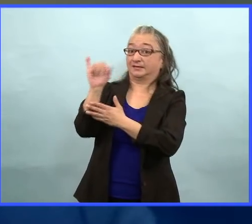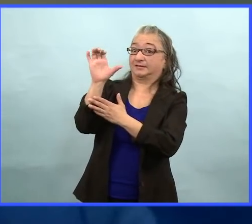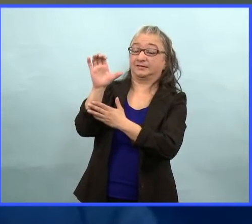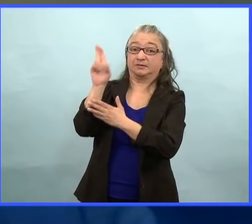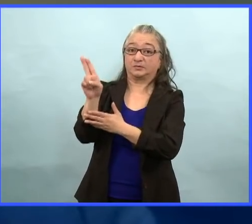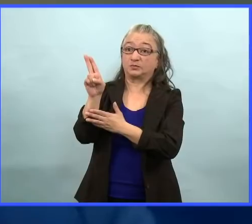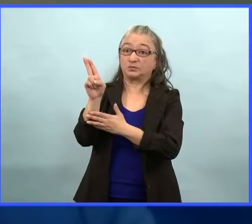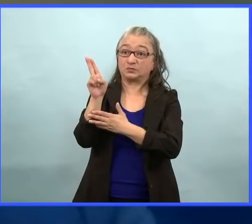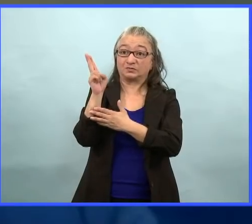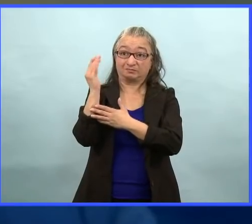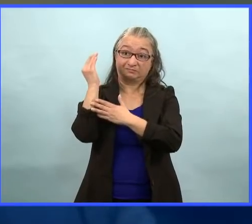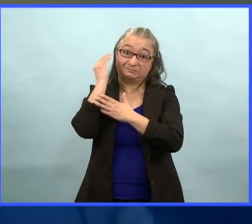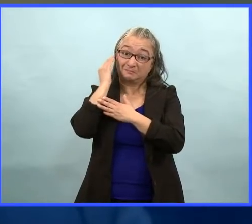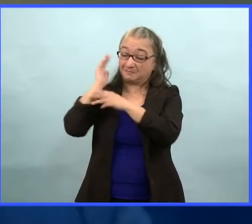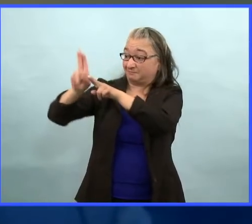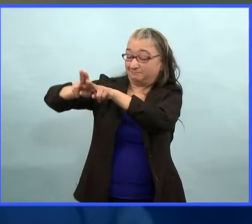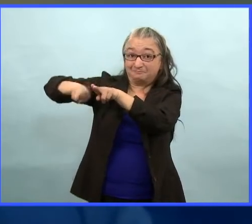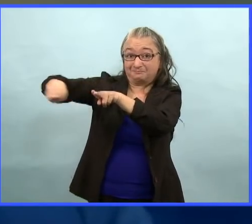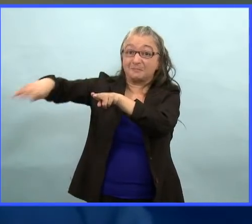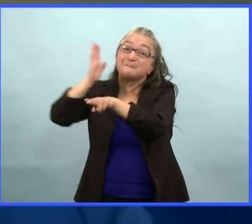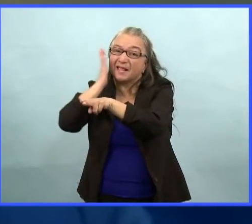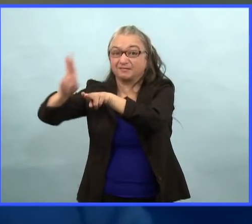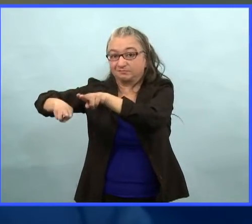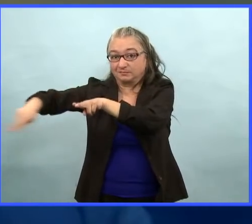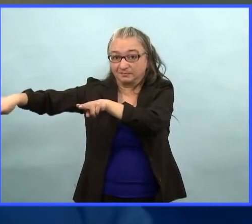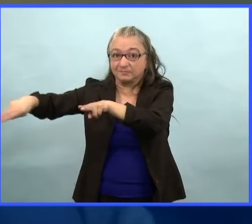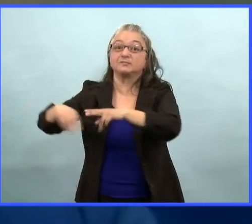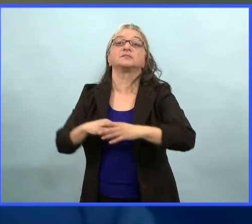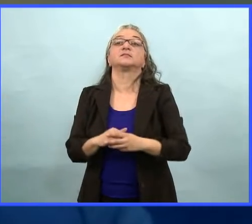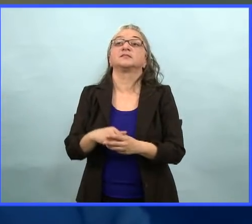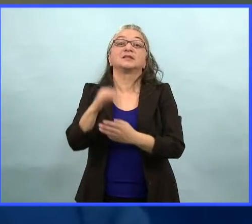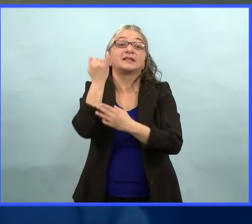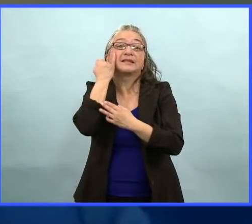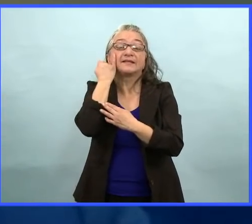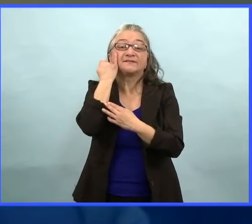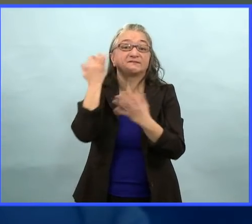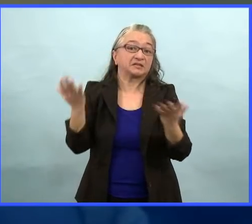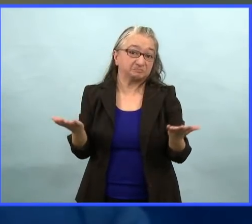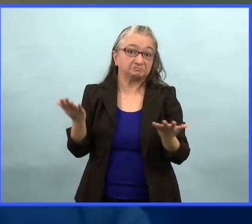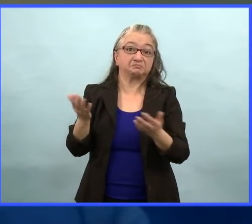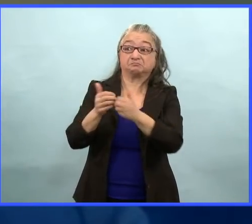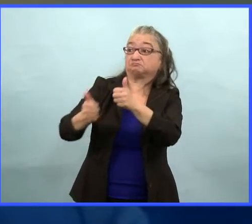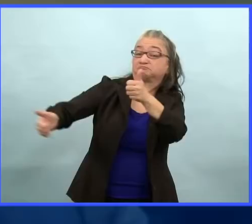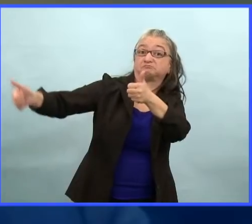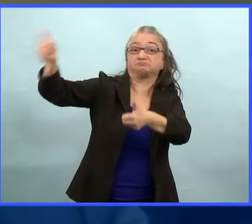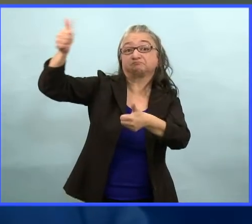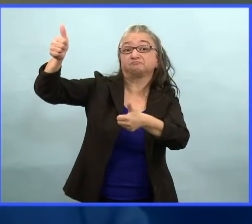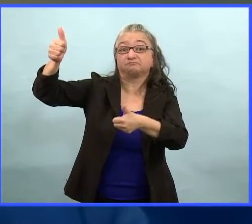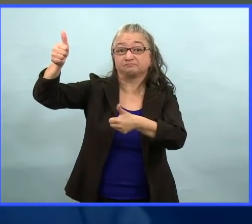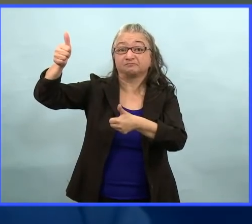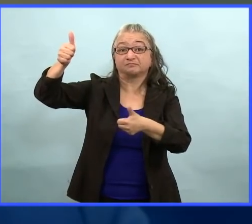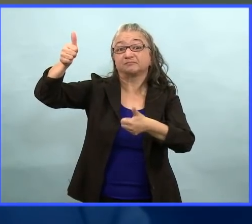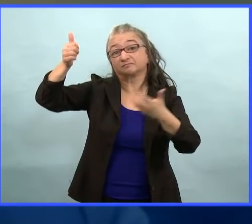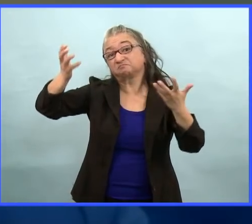for any eventualities when the incident command were planning for an increase in icu for example